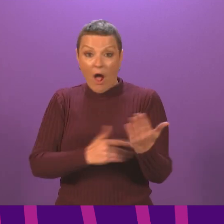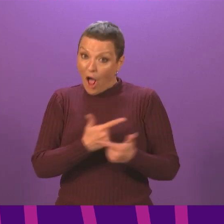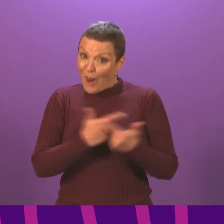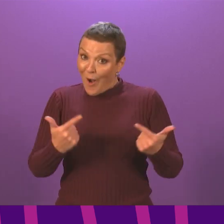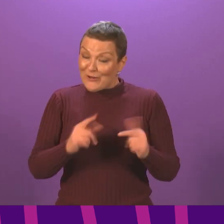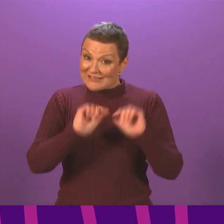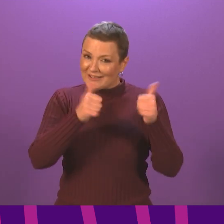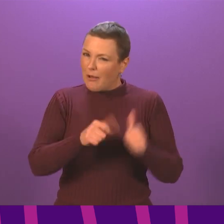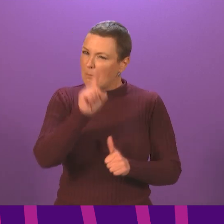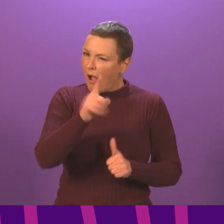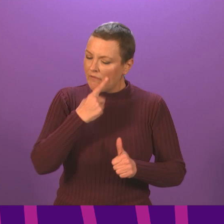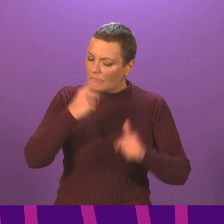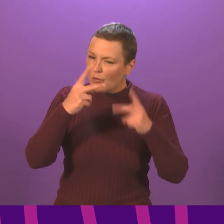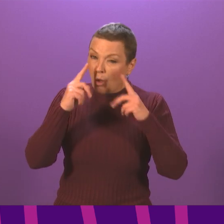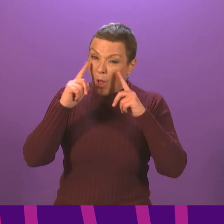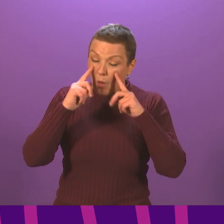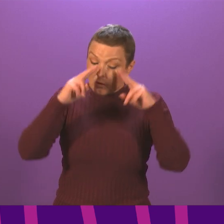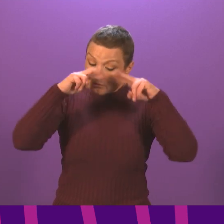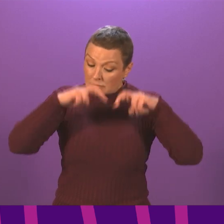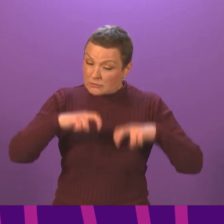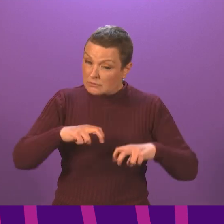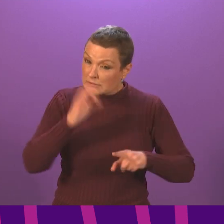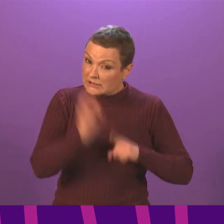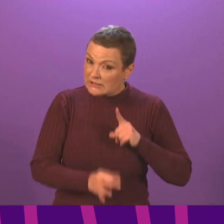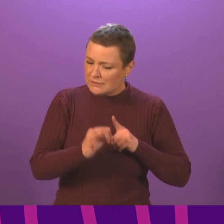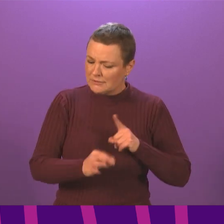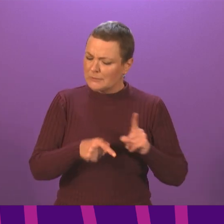to welcome in the statement, but the devil is in the detail. People have been promised